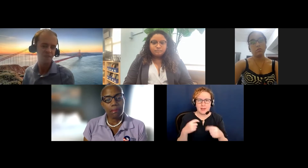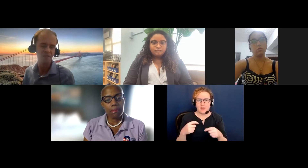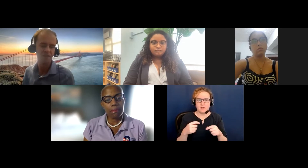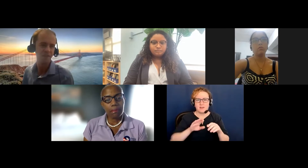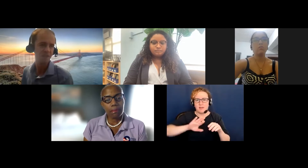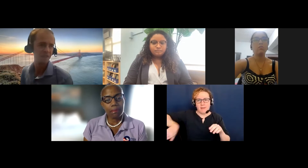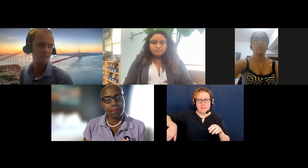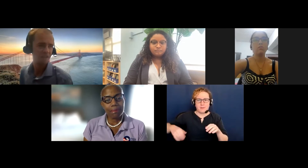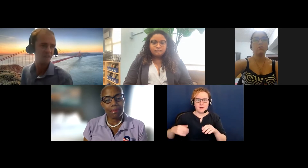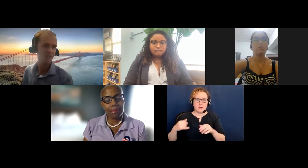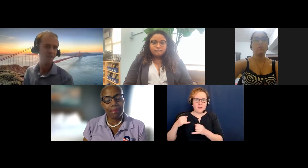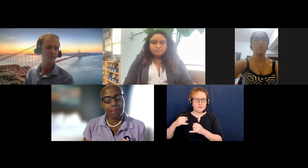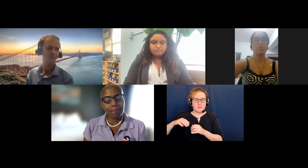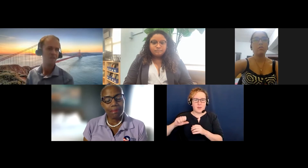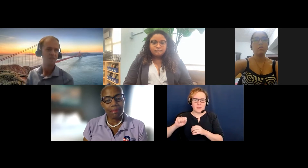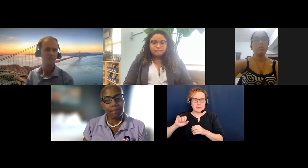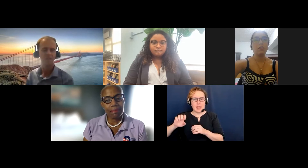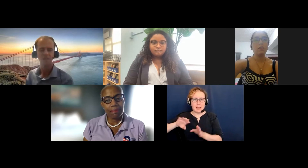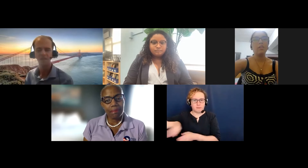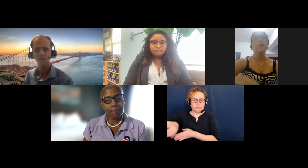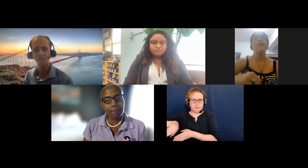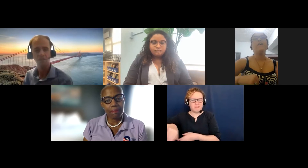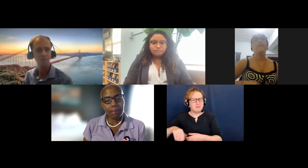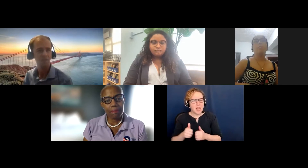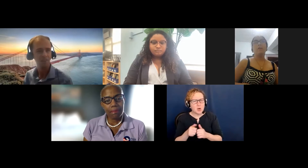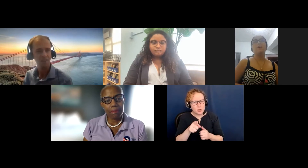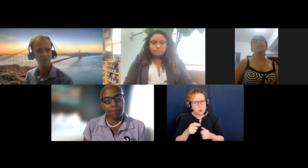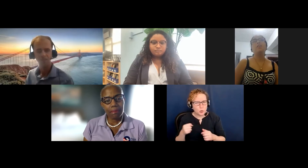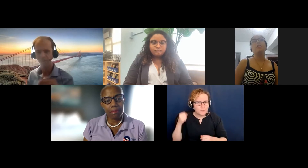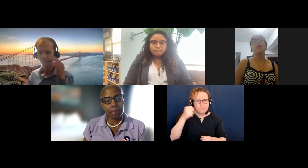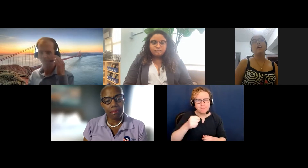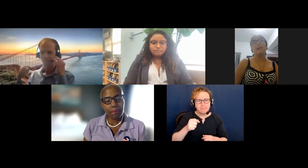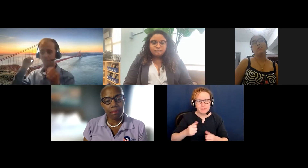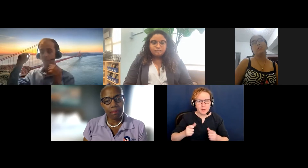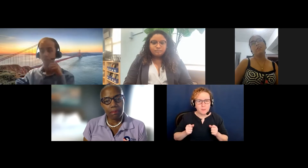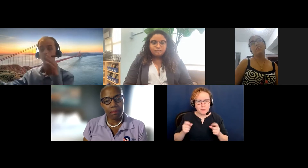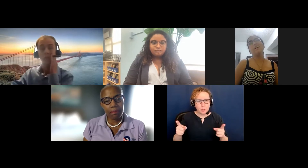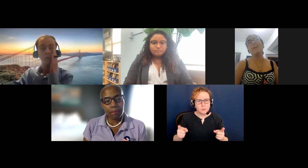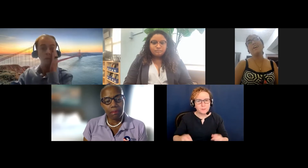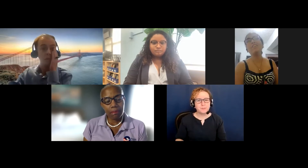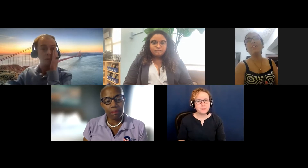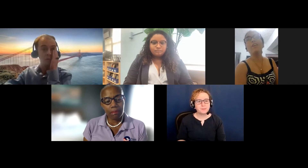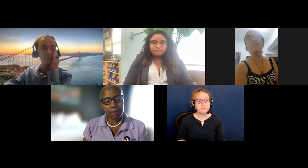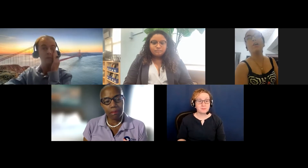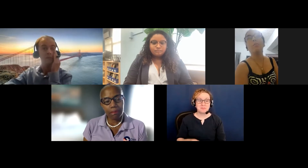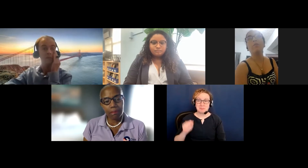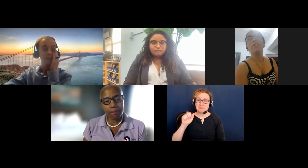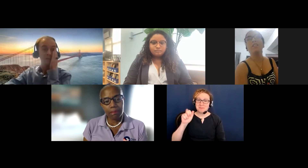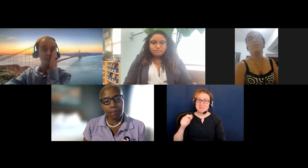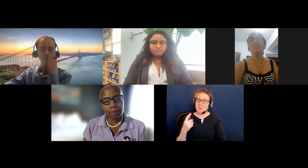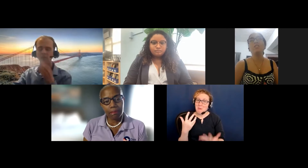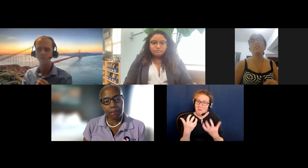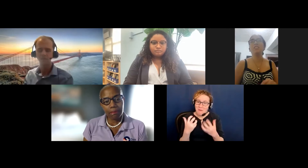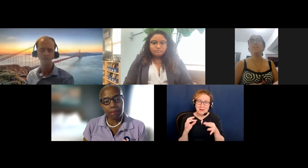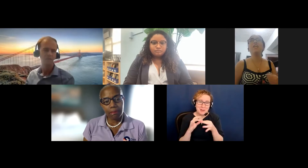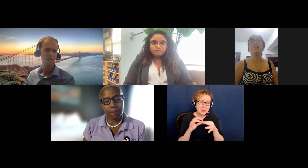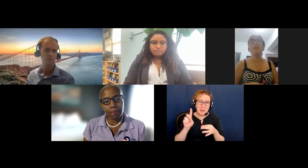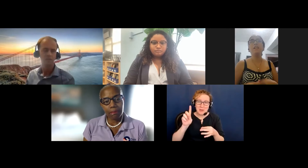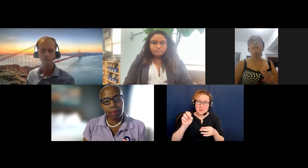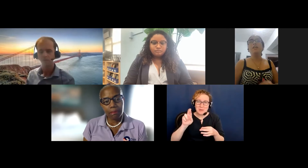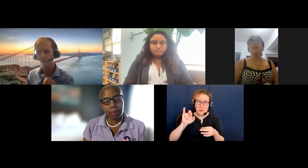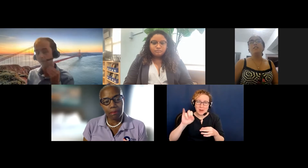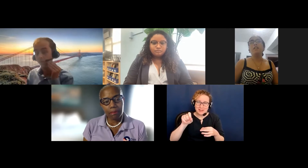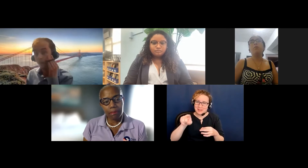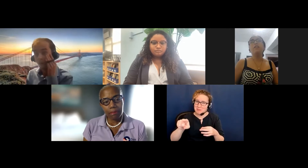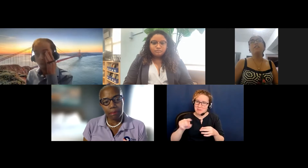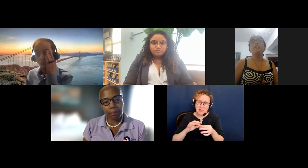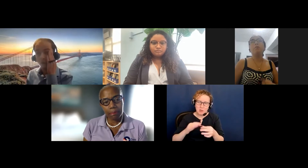Yes, I want to talk about what Doris was saying because the same process,